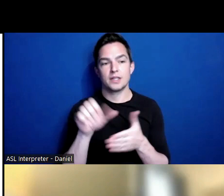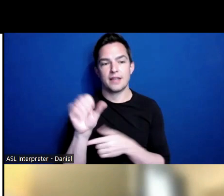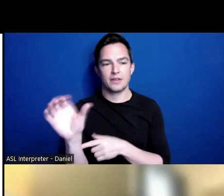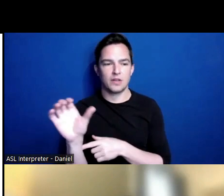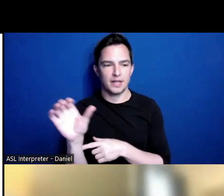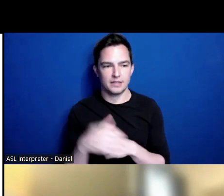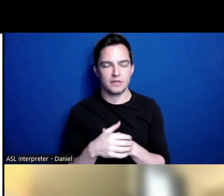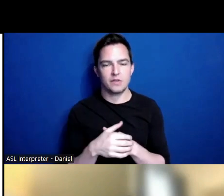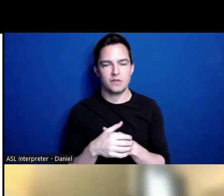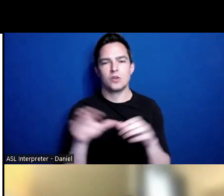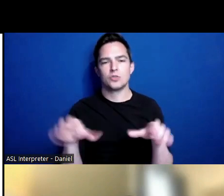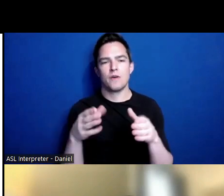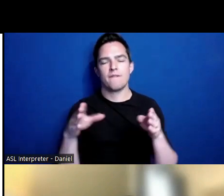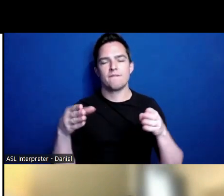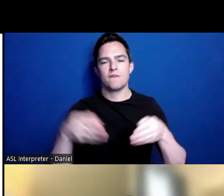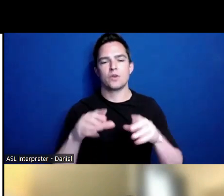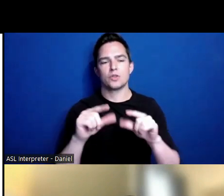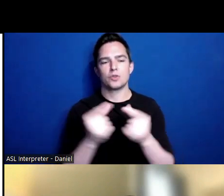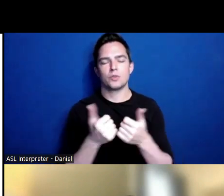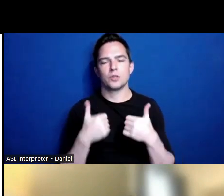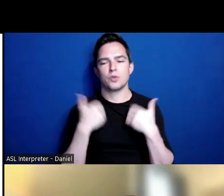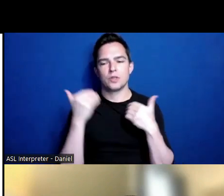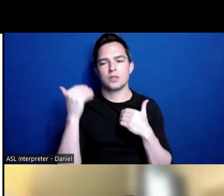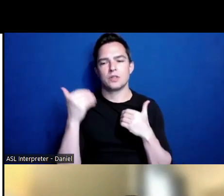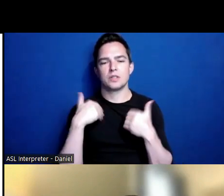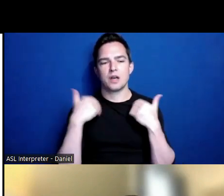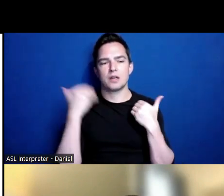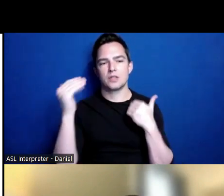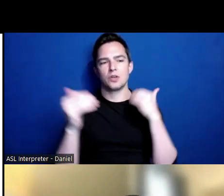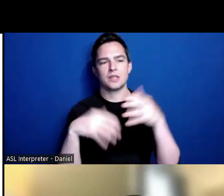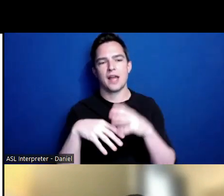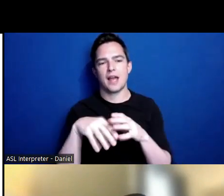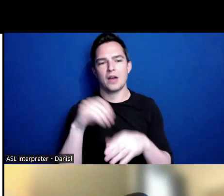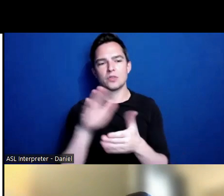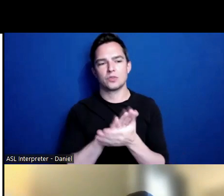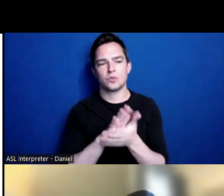to do focus groups with youth and young adults who are out of school and from minority backgrounds